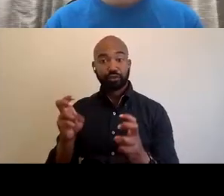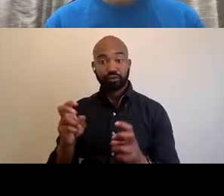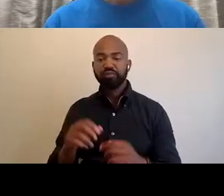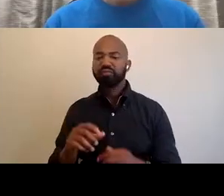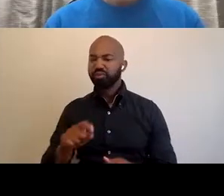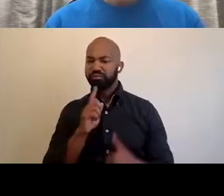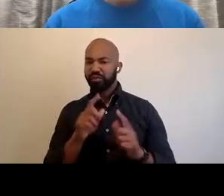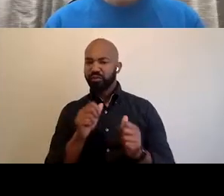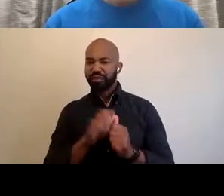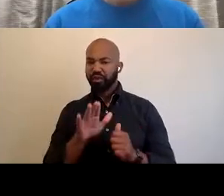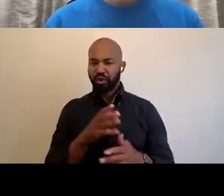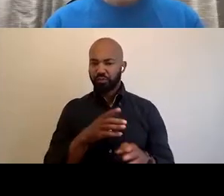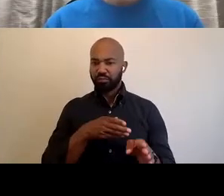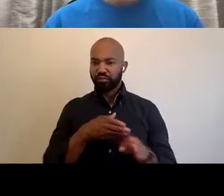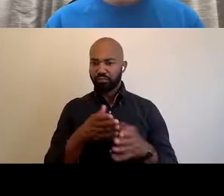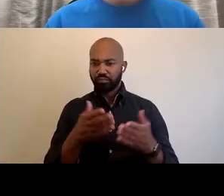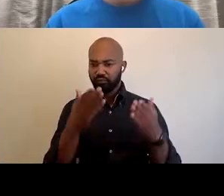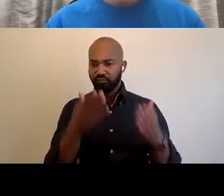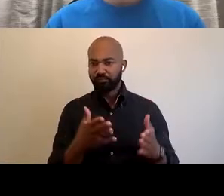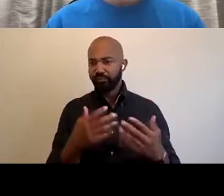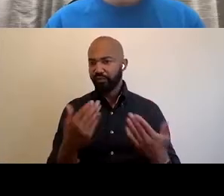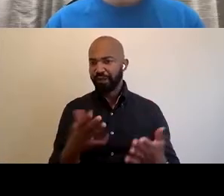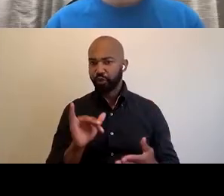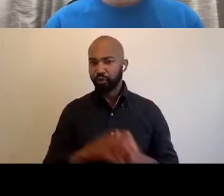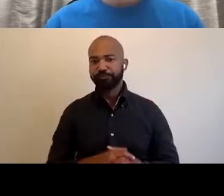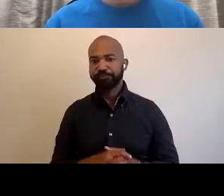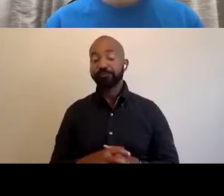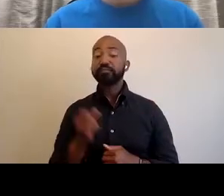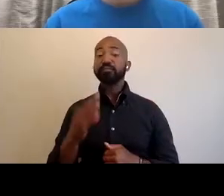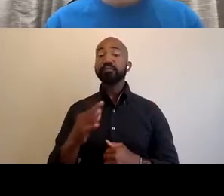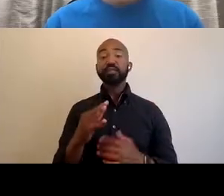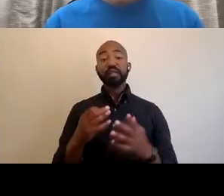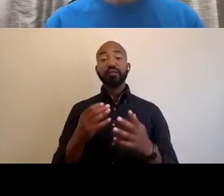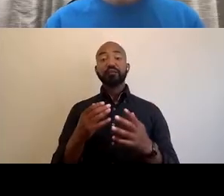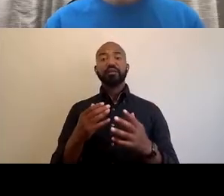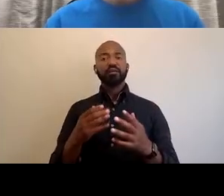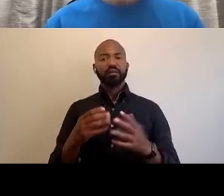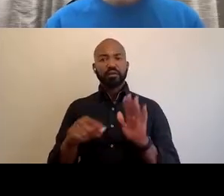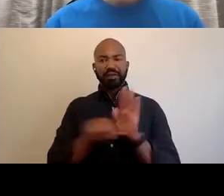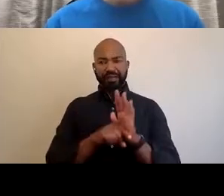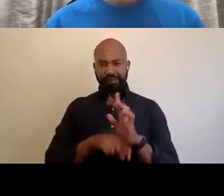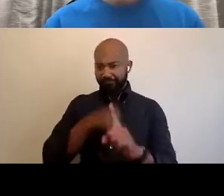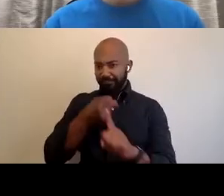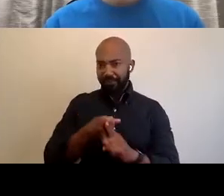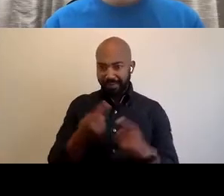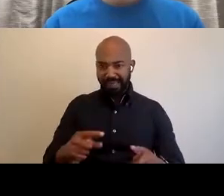And then if you do develop symptoms over time that become worrisome, or you're not quite sure